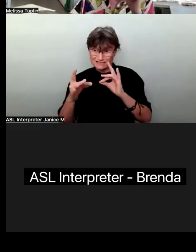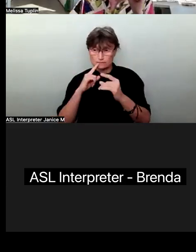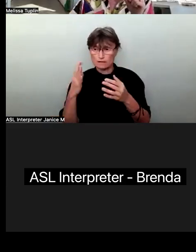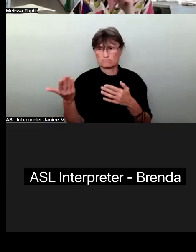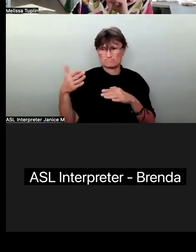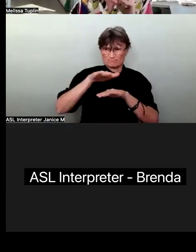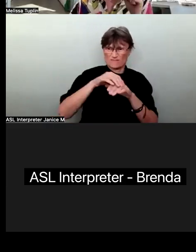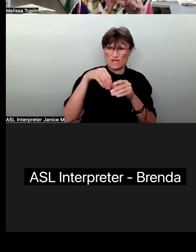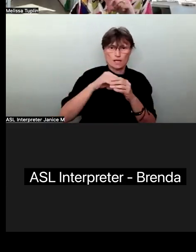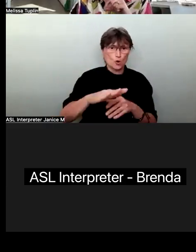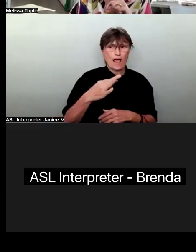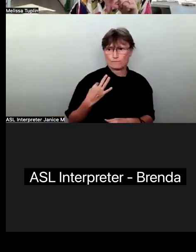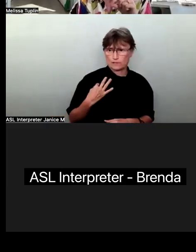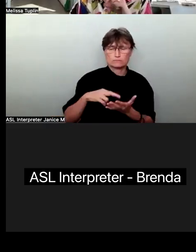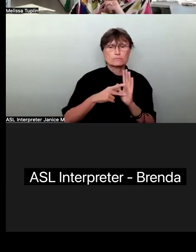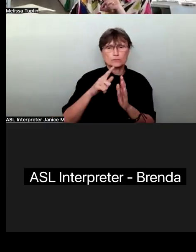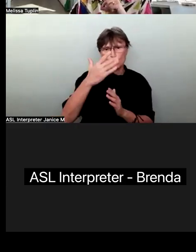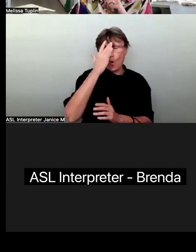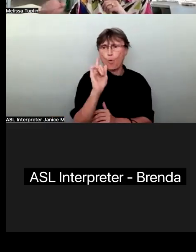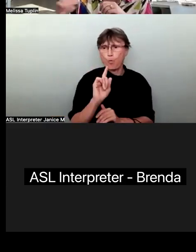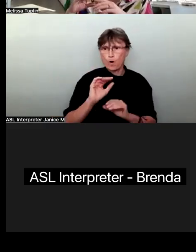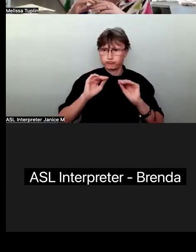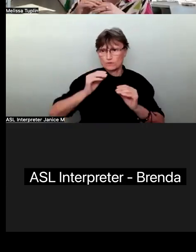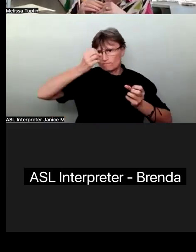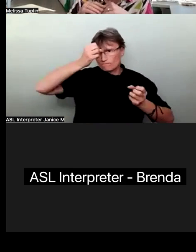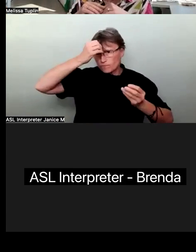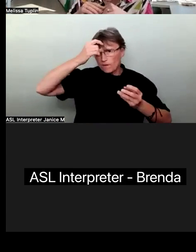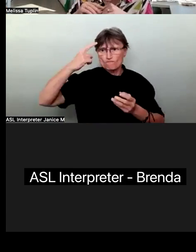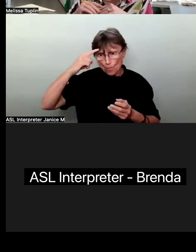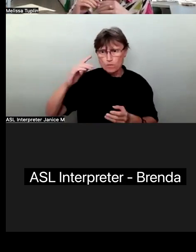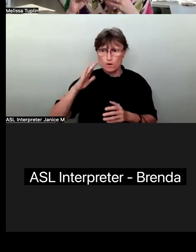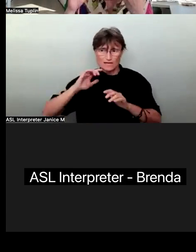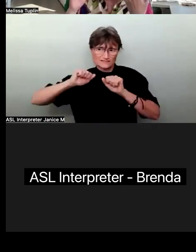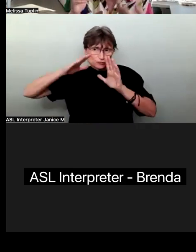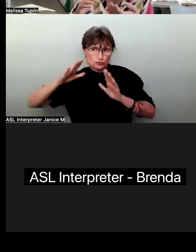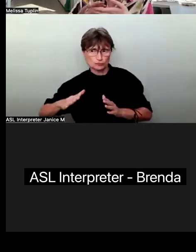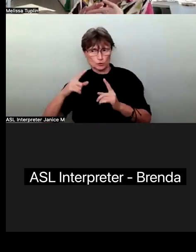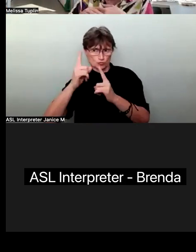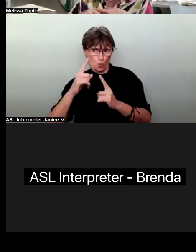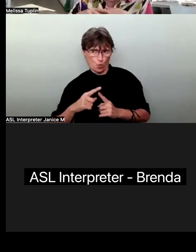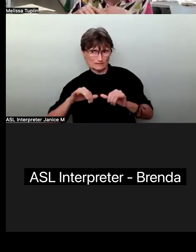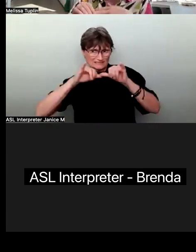about where you will put the information that will be scored. With that said, assessors will also be